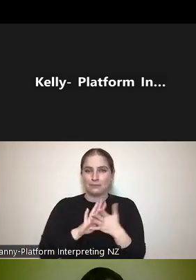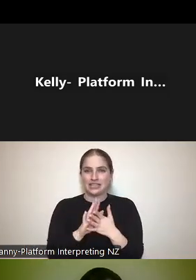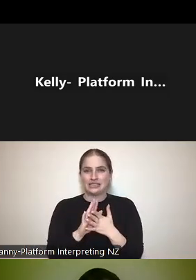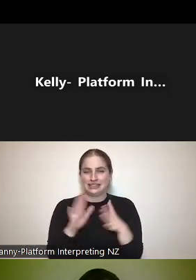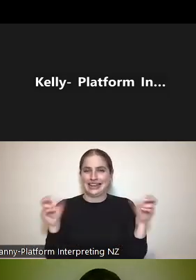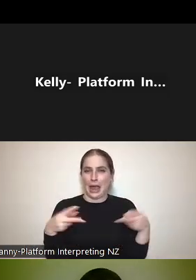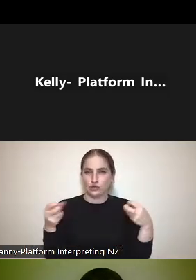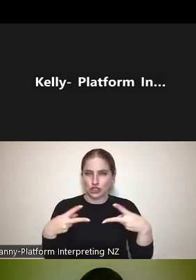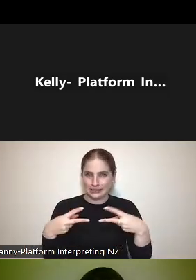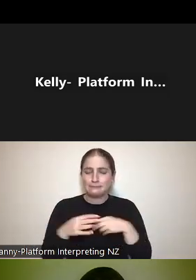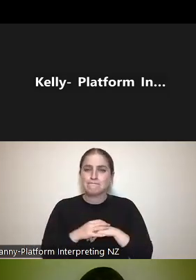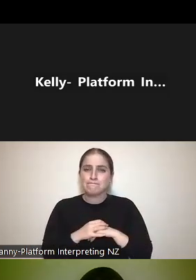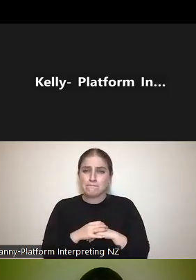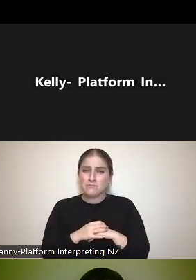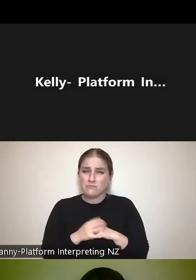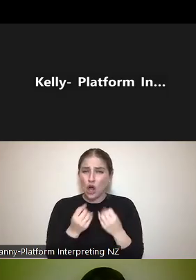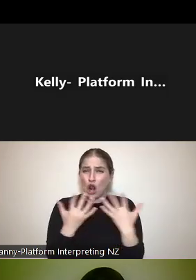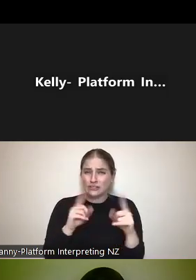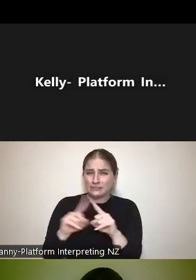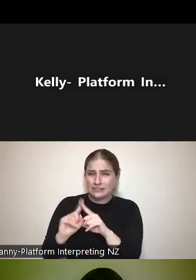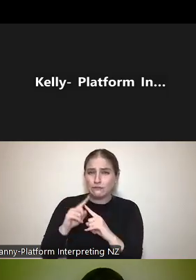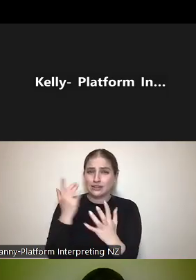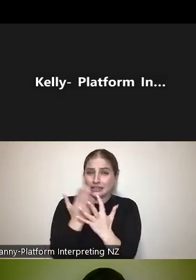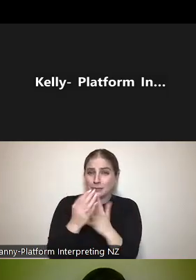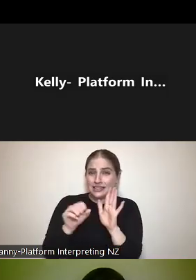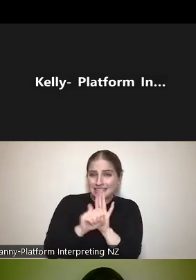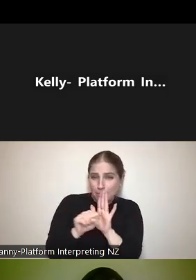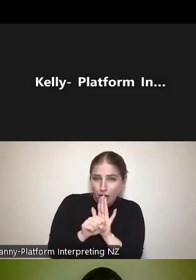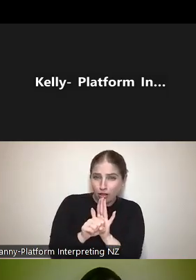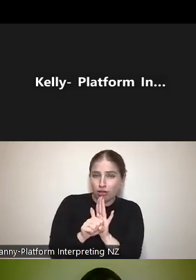lots of different access logos, and symbols, and they can be really handy.